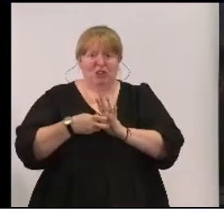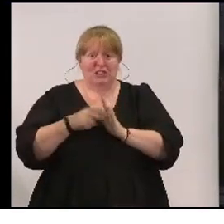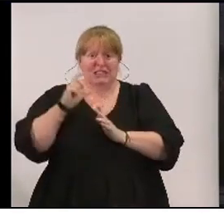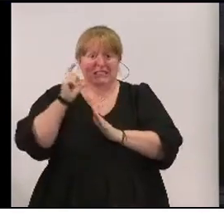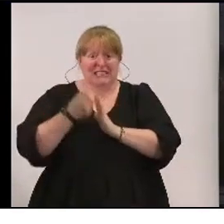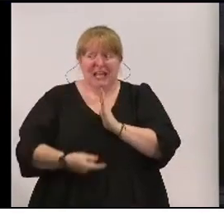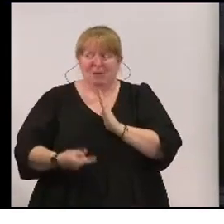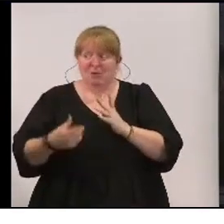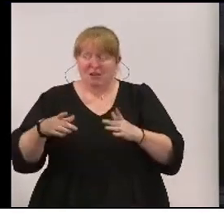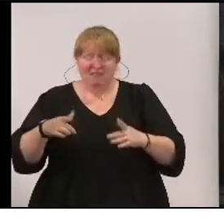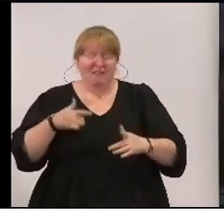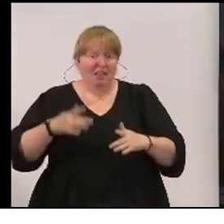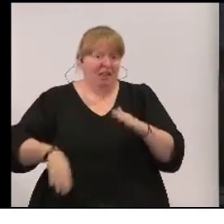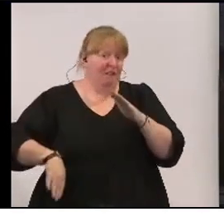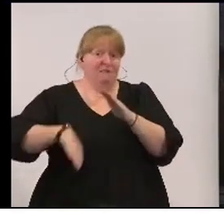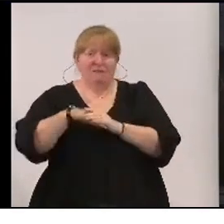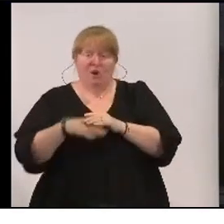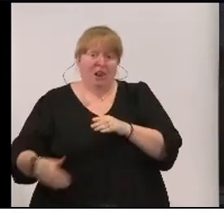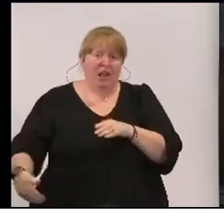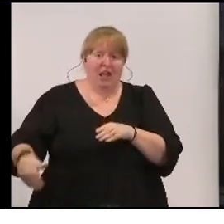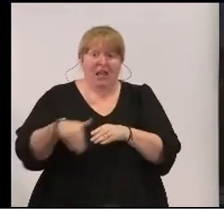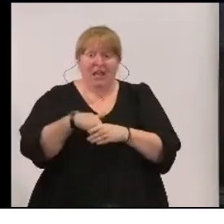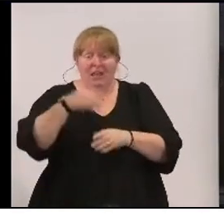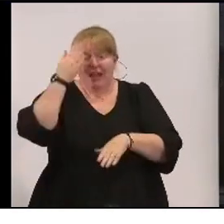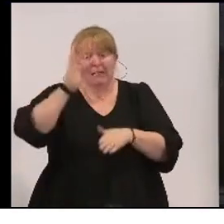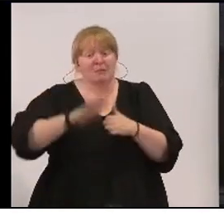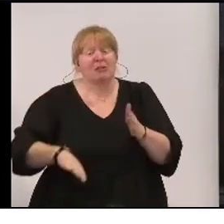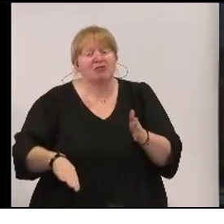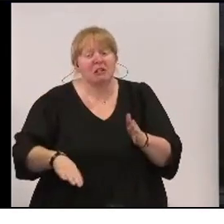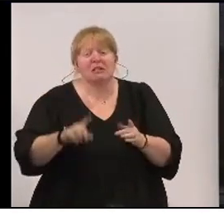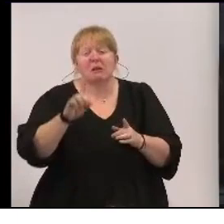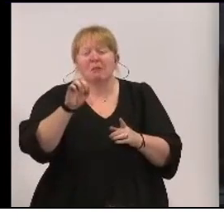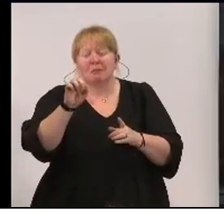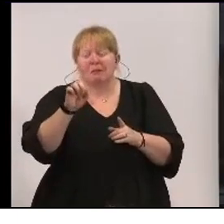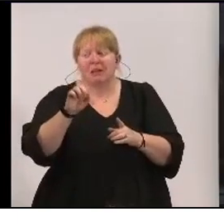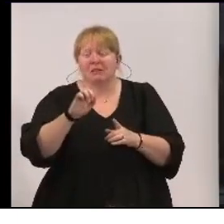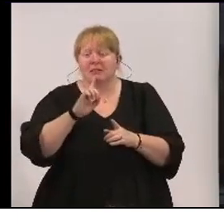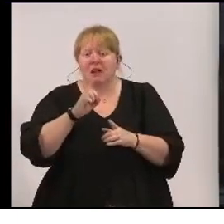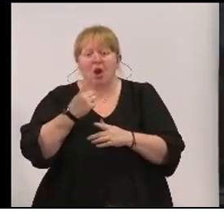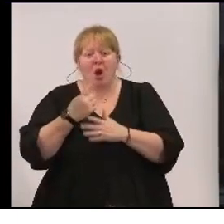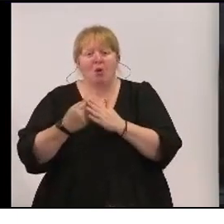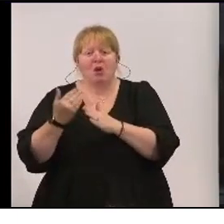and truly part of the accessibility experience. That said, I've only been working in this space